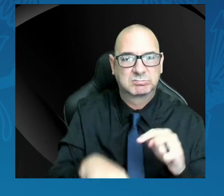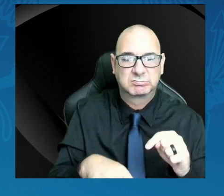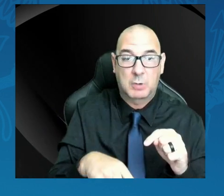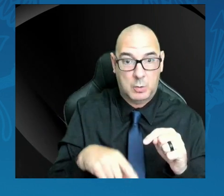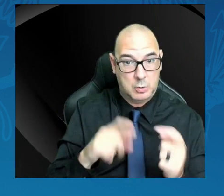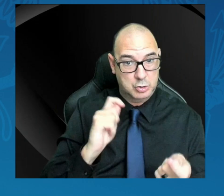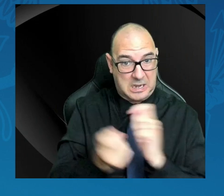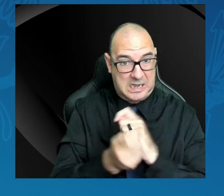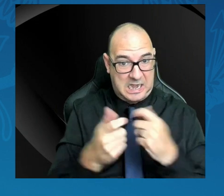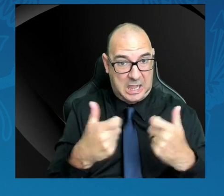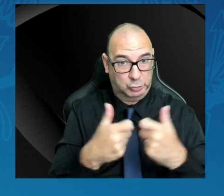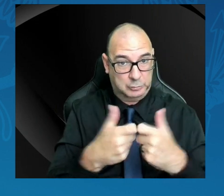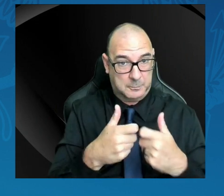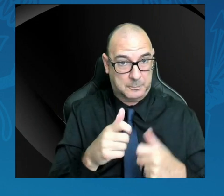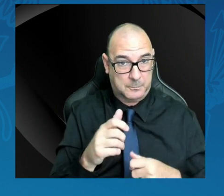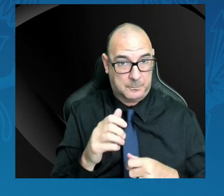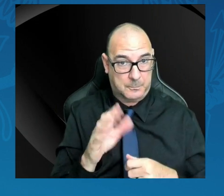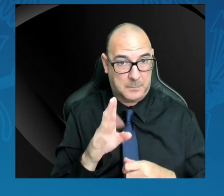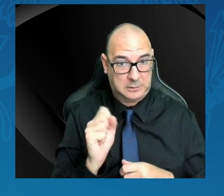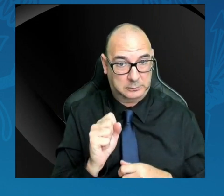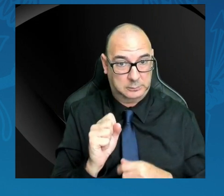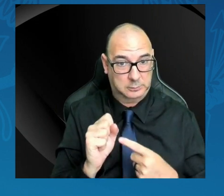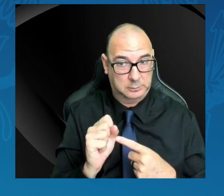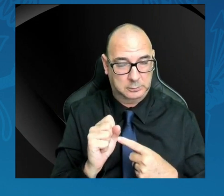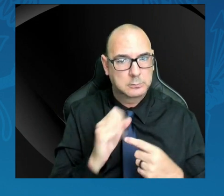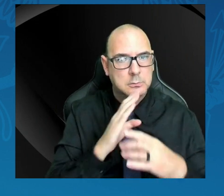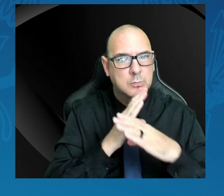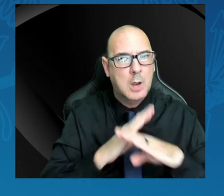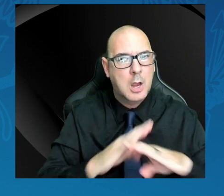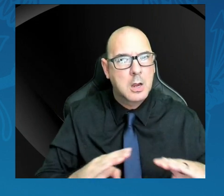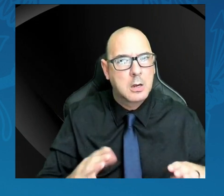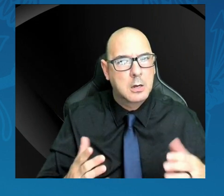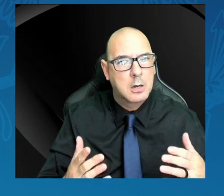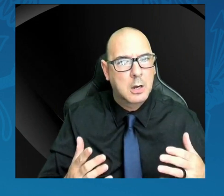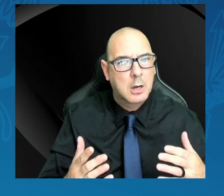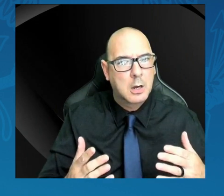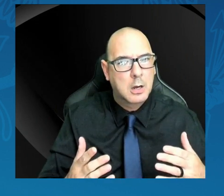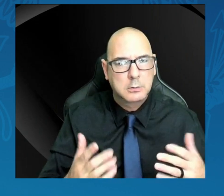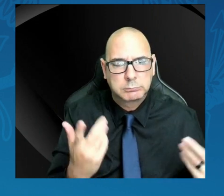Which is much bigger than just. You can have a conversation and hear each other.